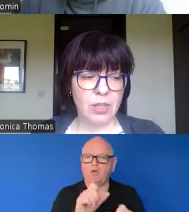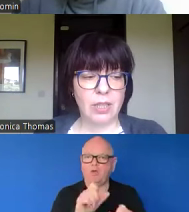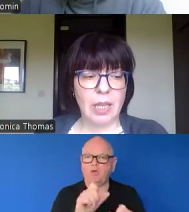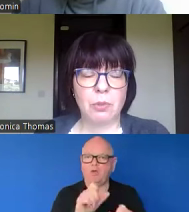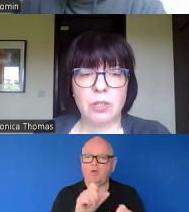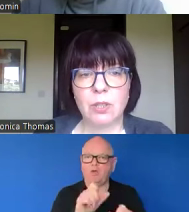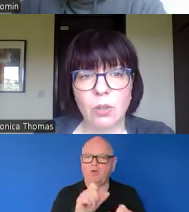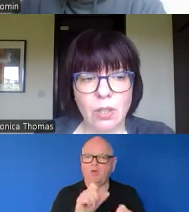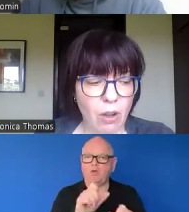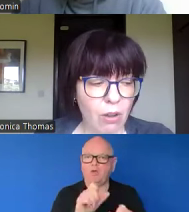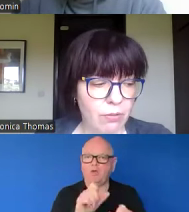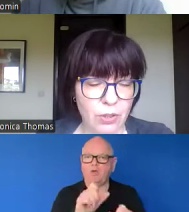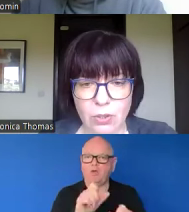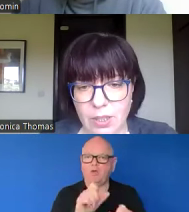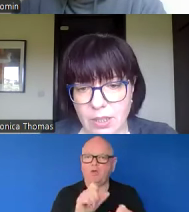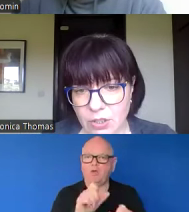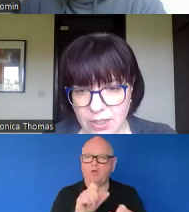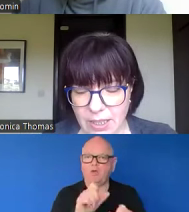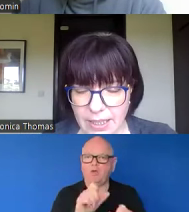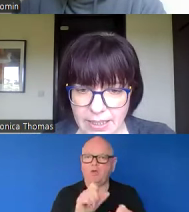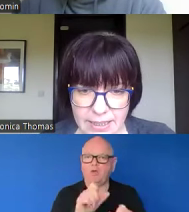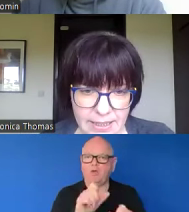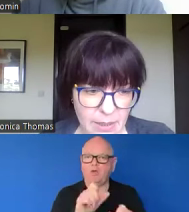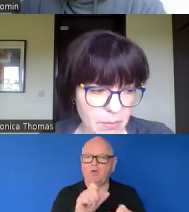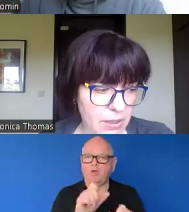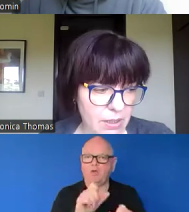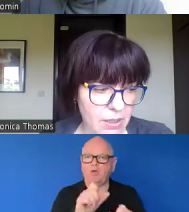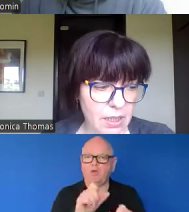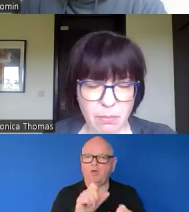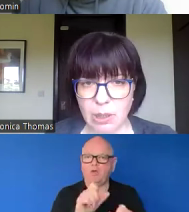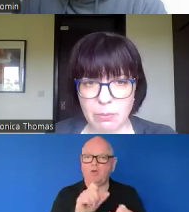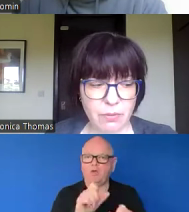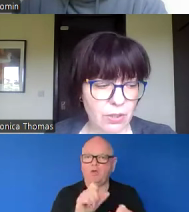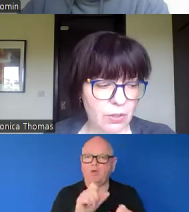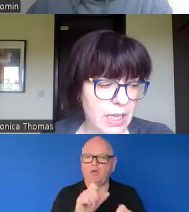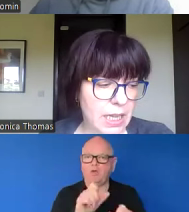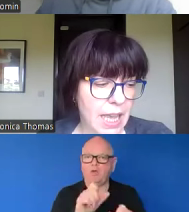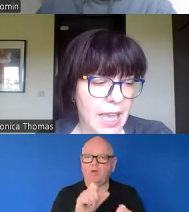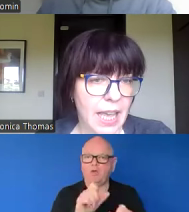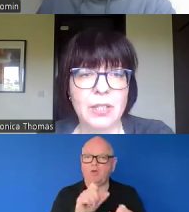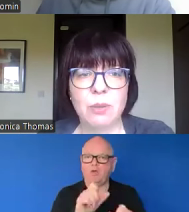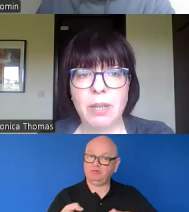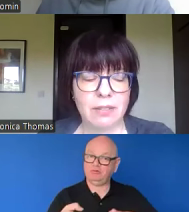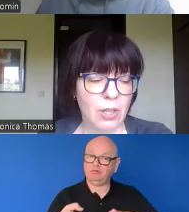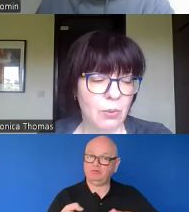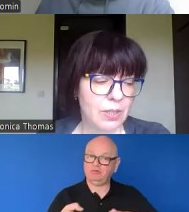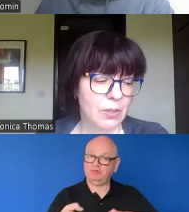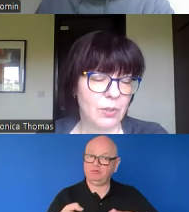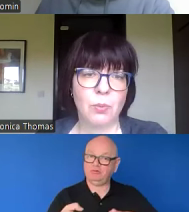To turn captions on and off, you can just click the CC button at the bottom of your screen. As you might have noticed,